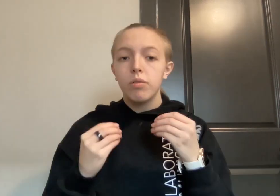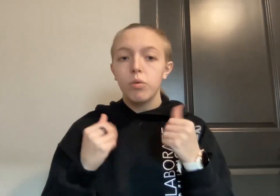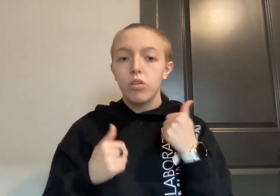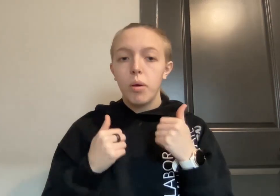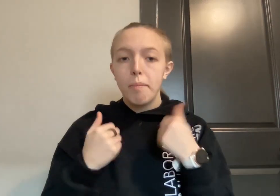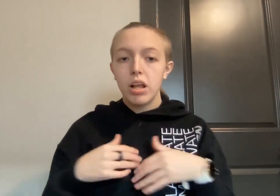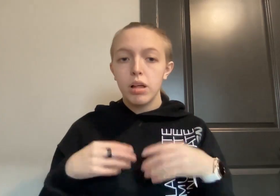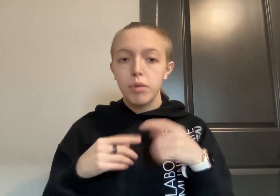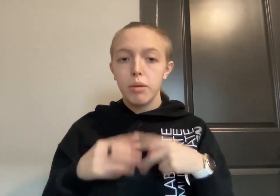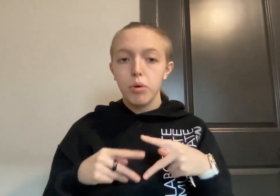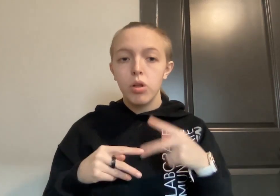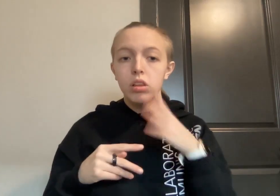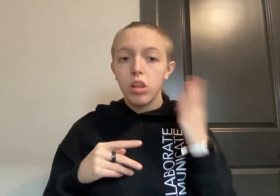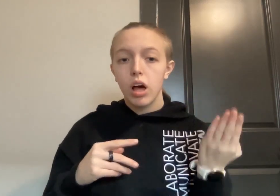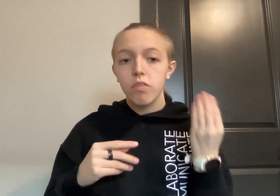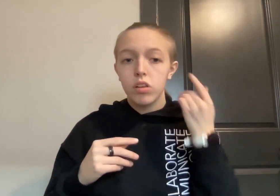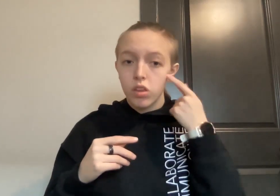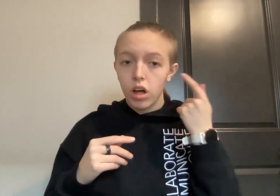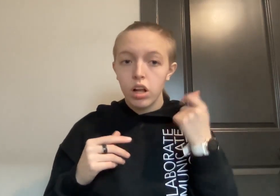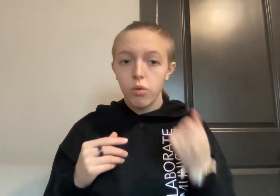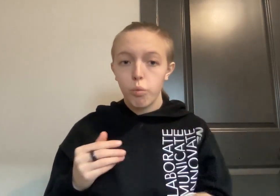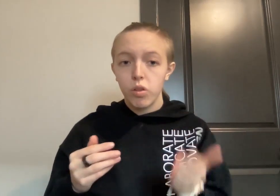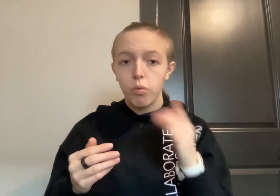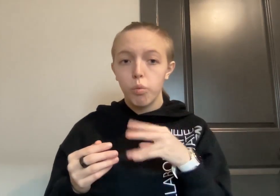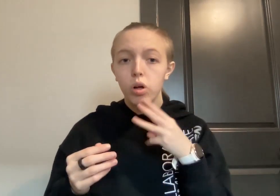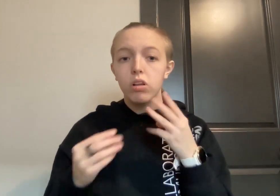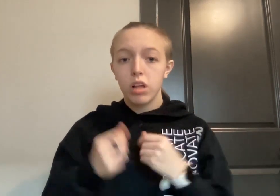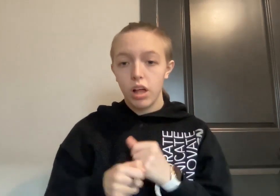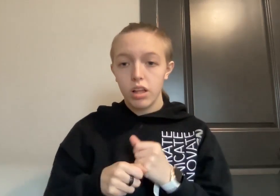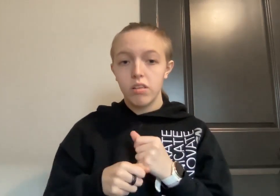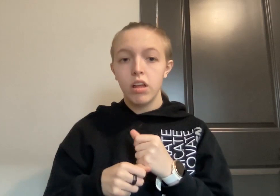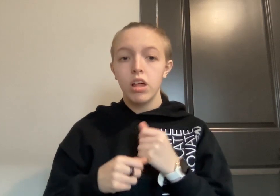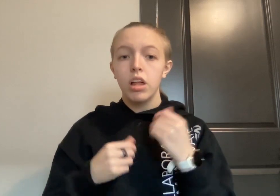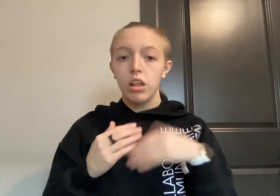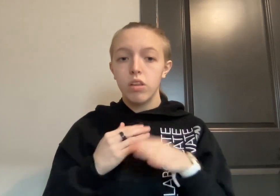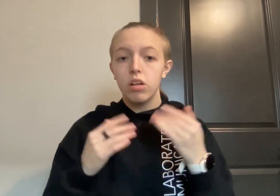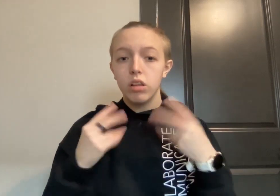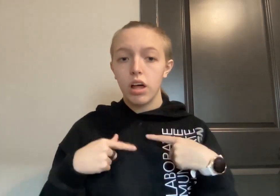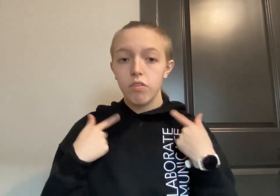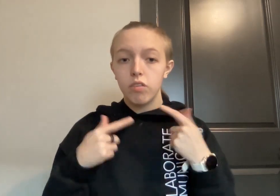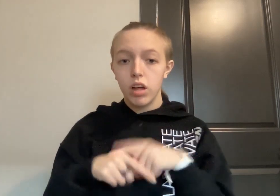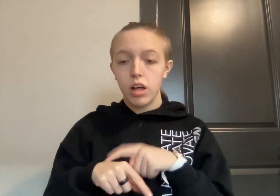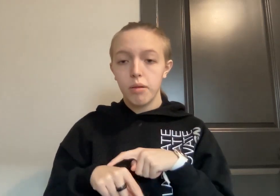which many people never thought they would get in their lifetime.